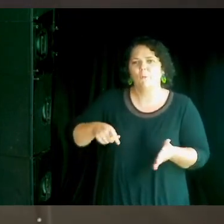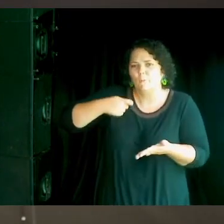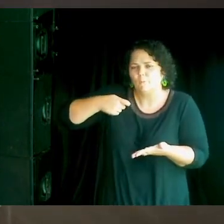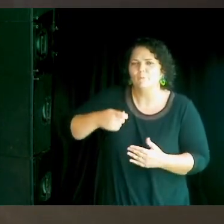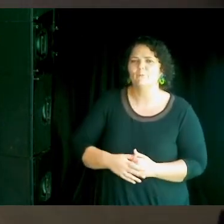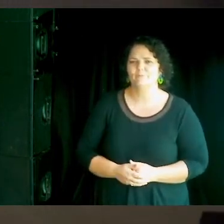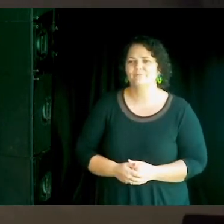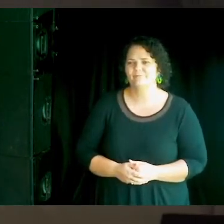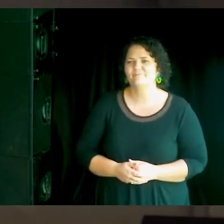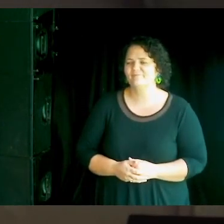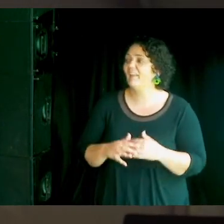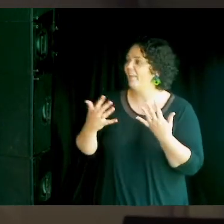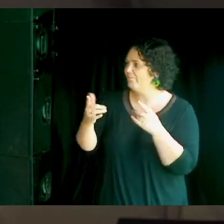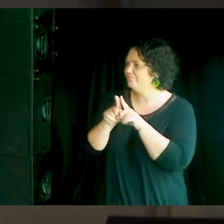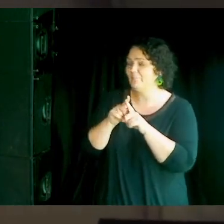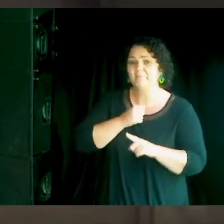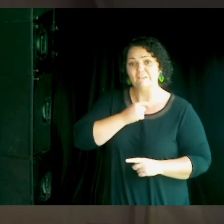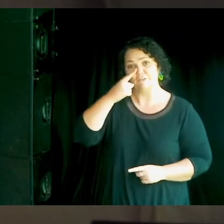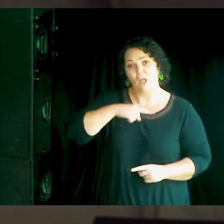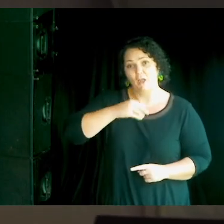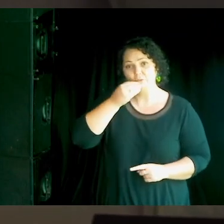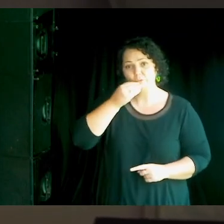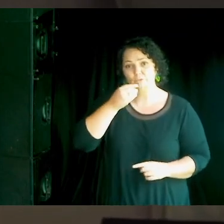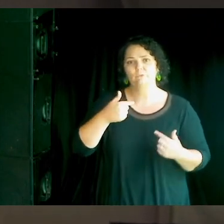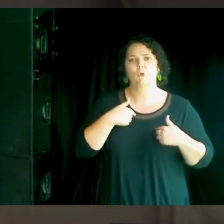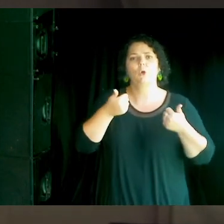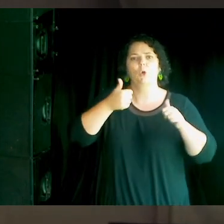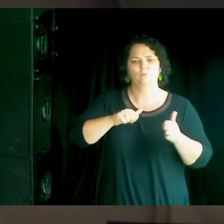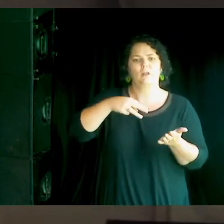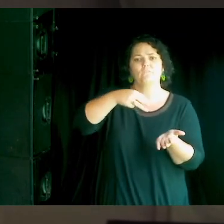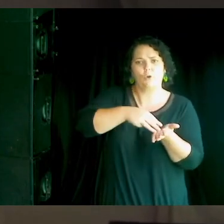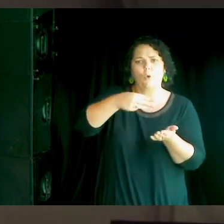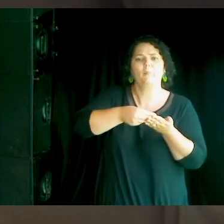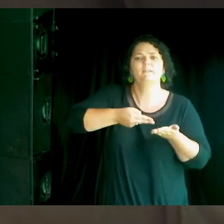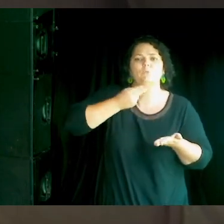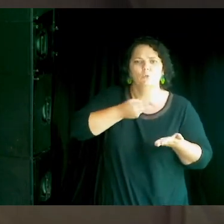we normally use fork and spoon not chopstick chopstick we only use it for noodles I thought